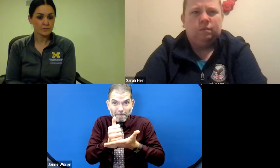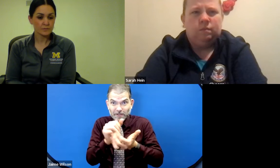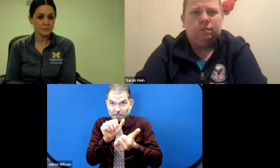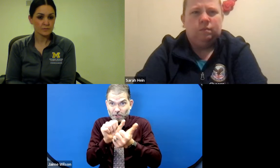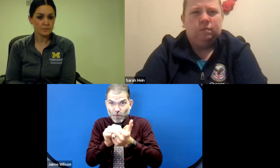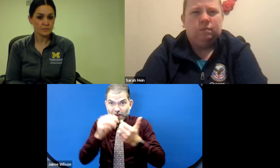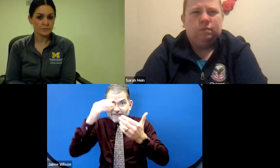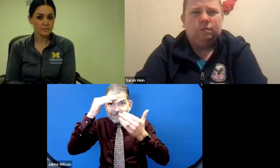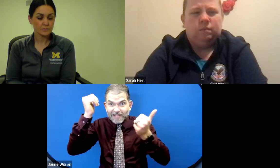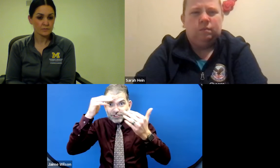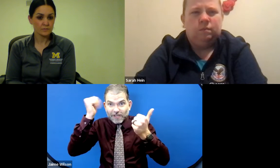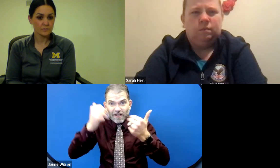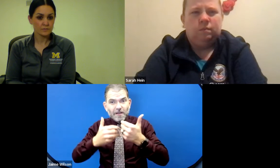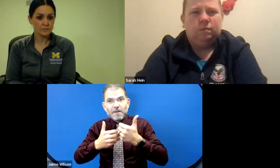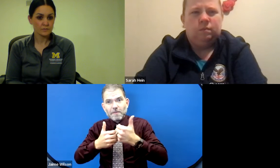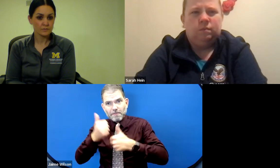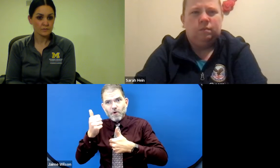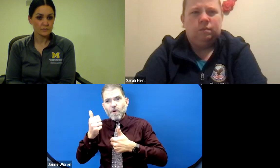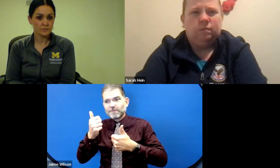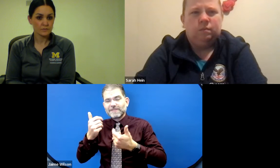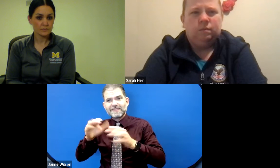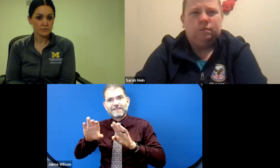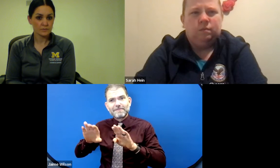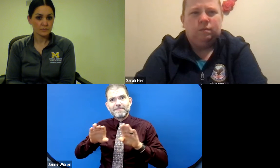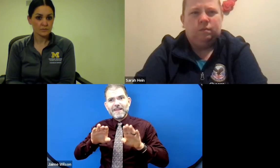ASL Interpreter: Most of the things that we have to help dementia